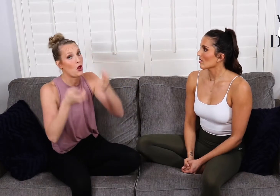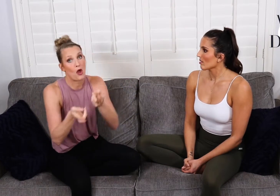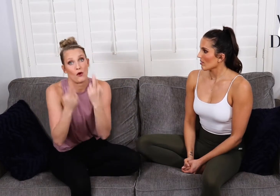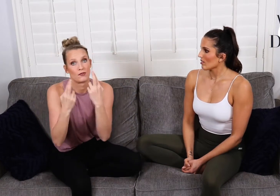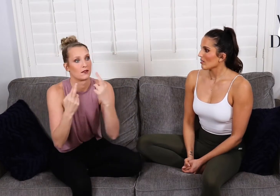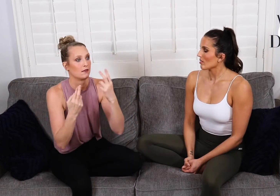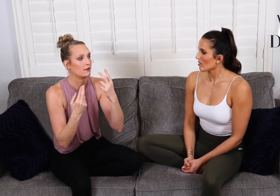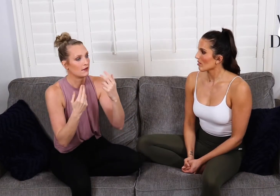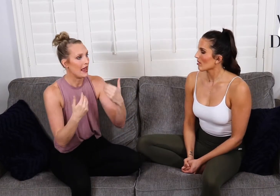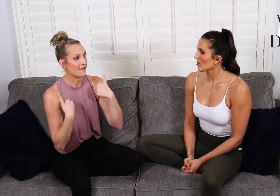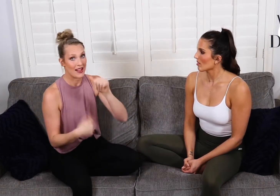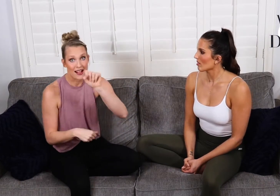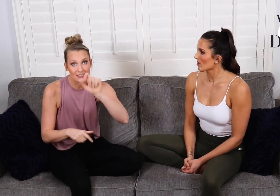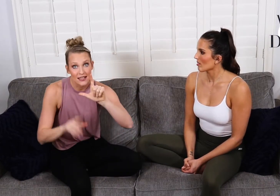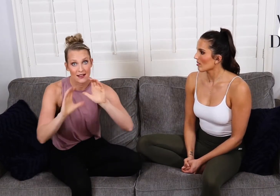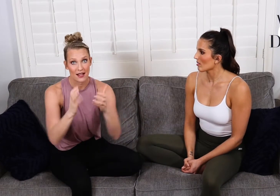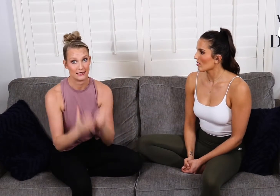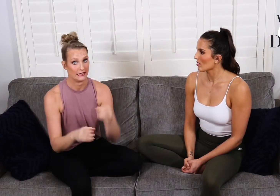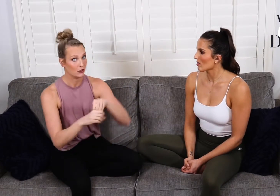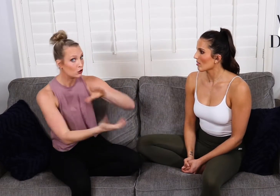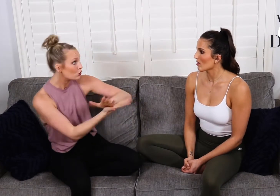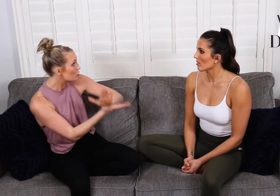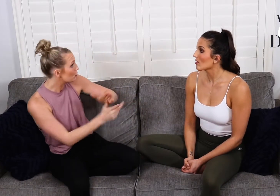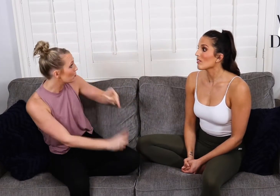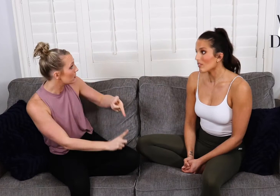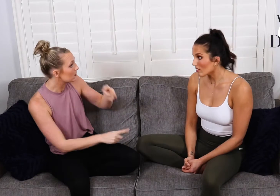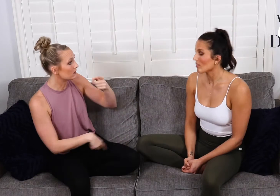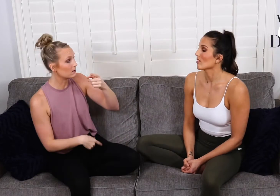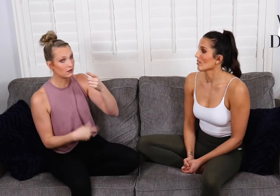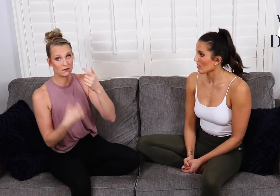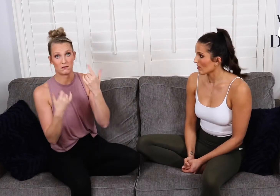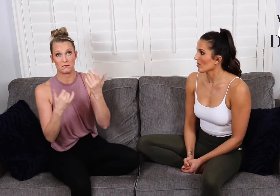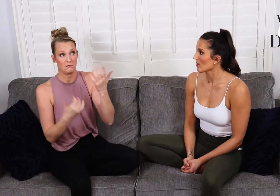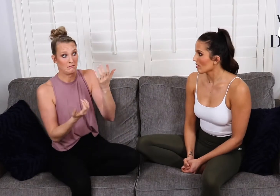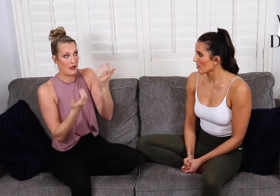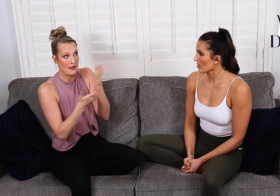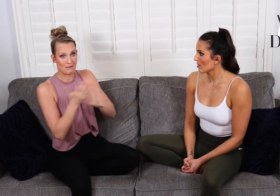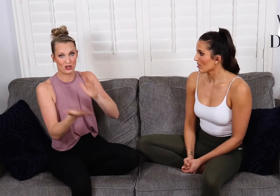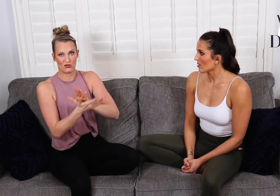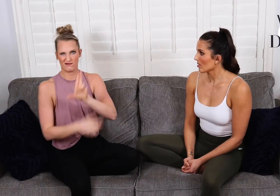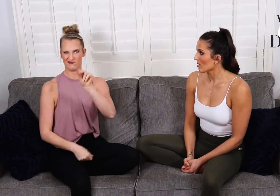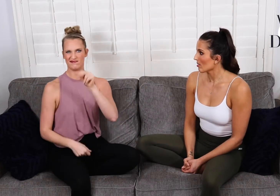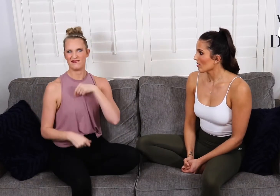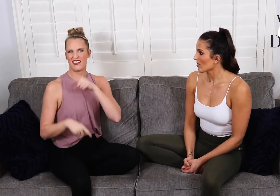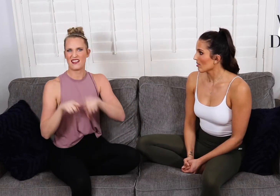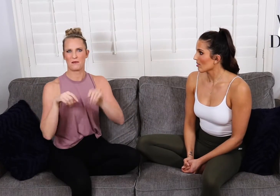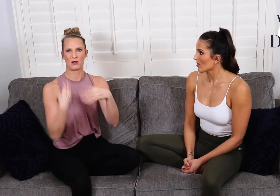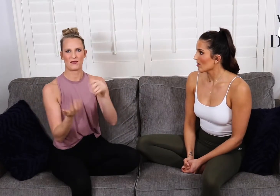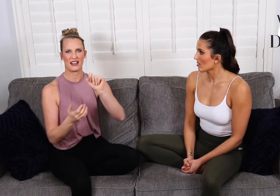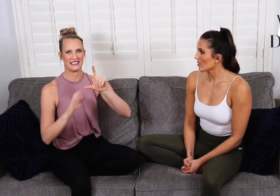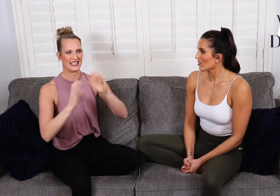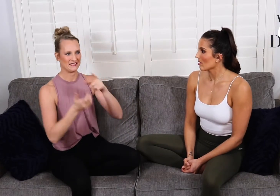to be able to hopefully have ASL classes in schools. Some schools will say, “No, I can't provide